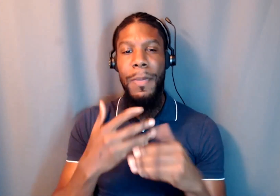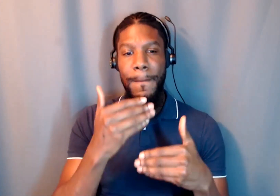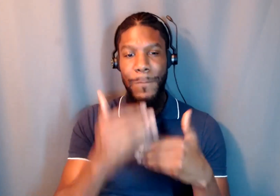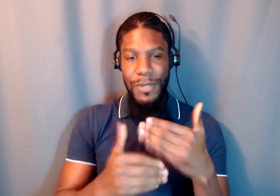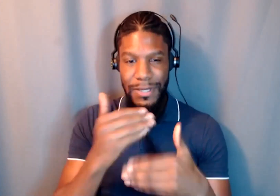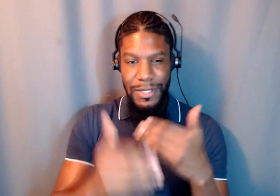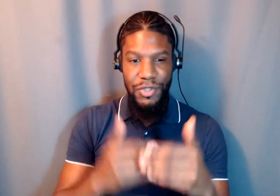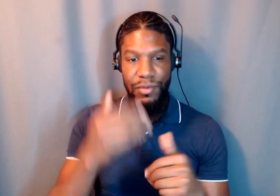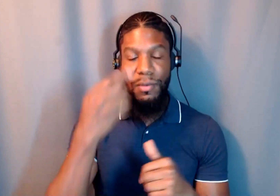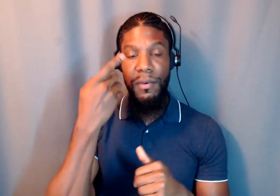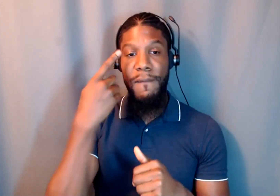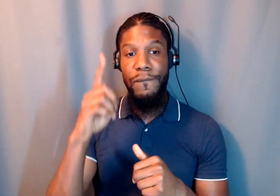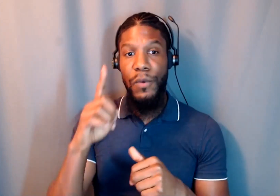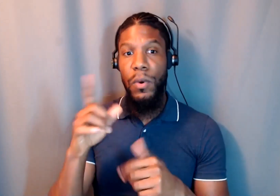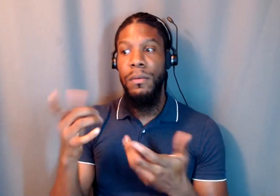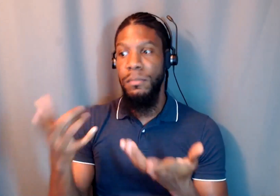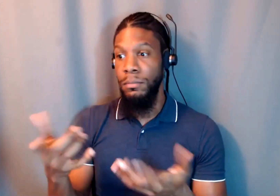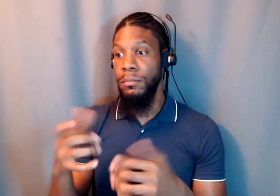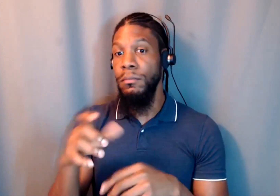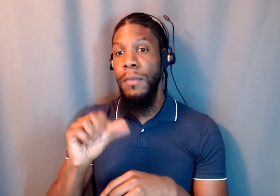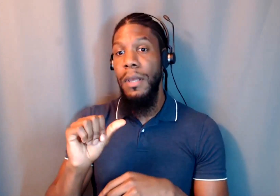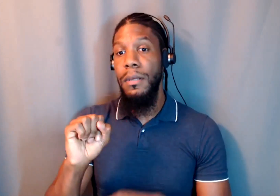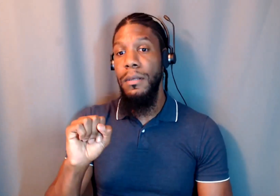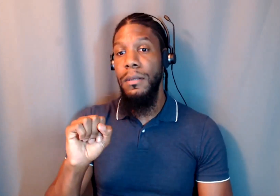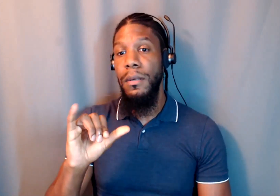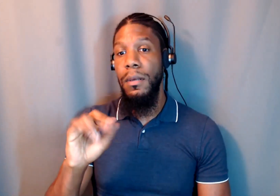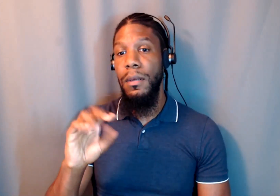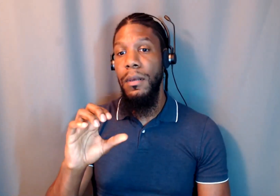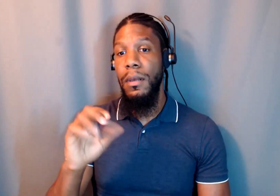How much time should be allotted for it on the tutor scale?